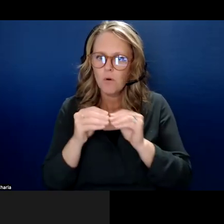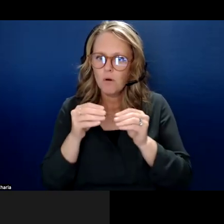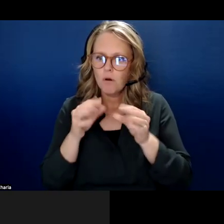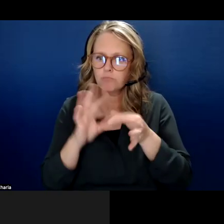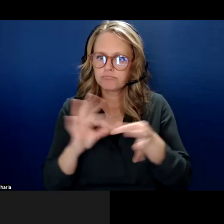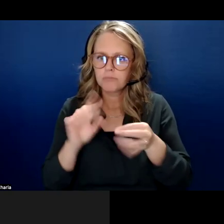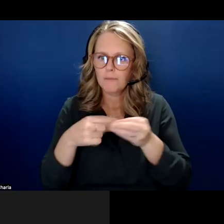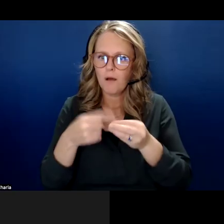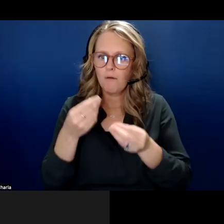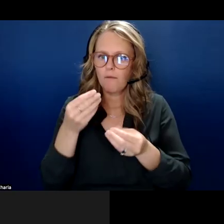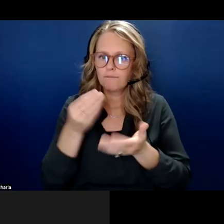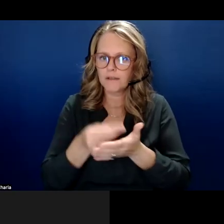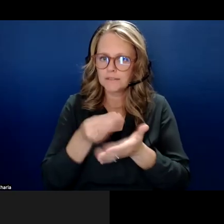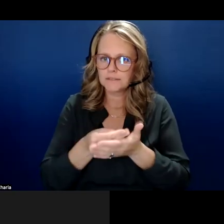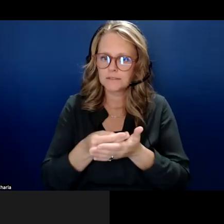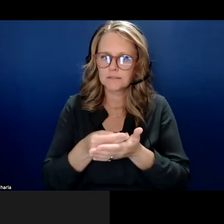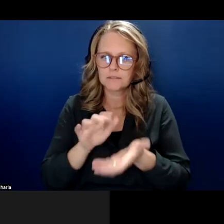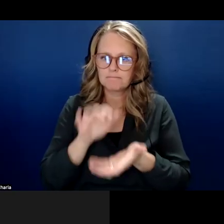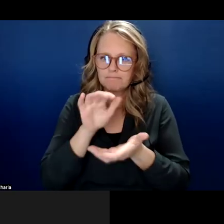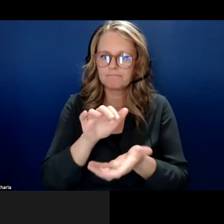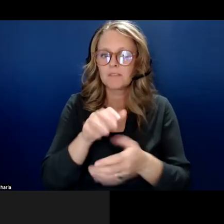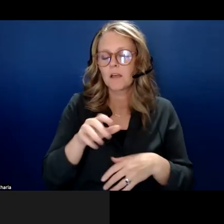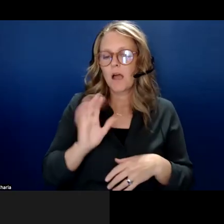So that plan is still being developed as I mentioned,